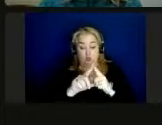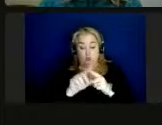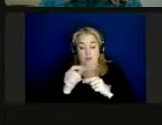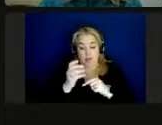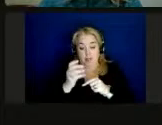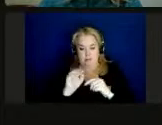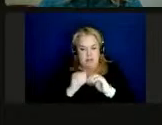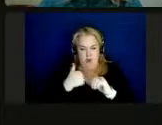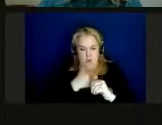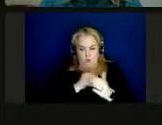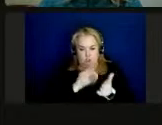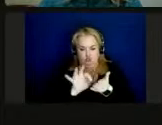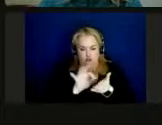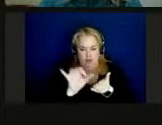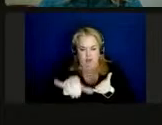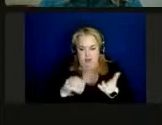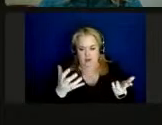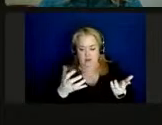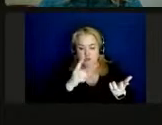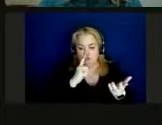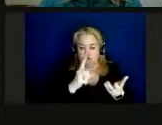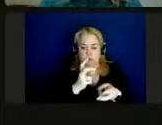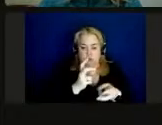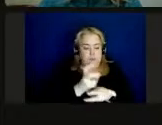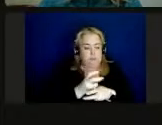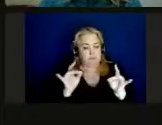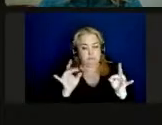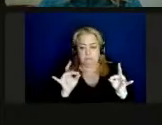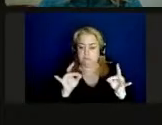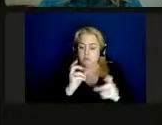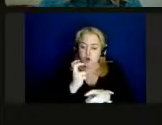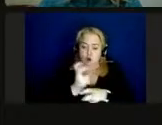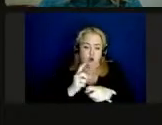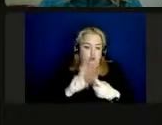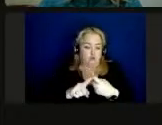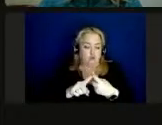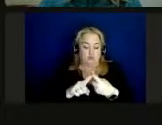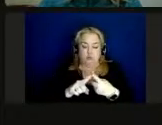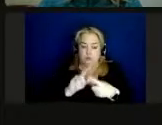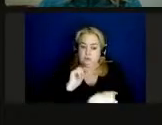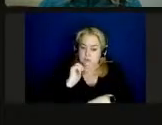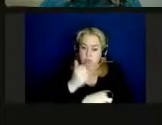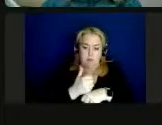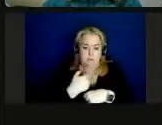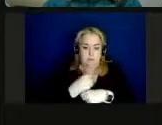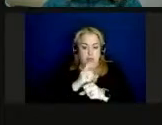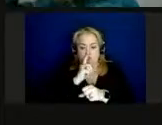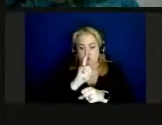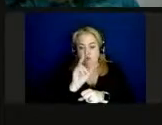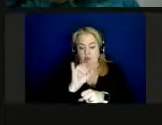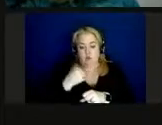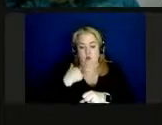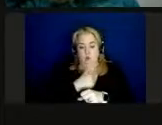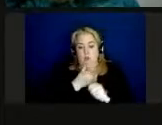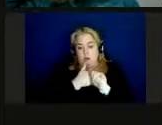LABOR THE MINUTE THEY CROSS INTO SALEM. HOW WOULD WE BE TRACKING THIS